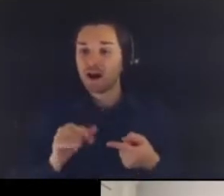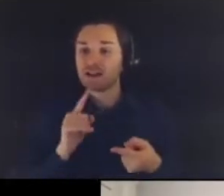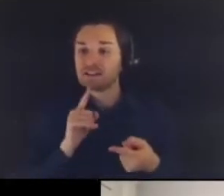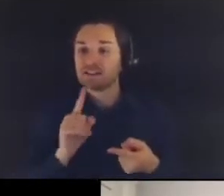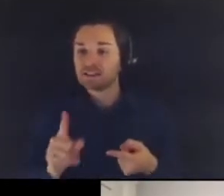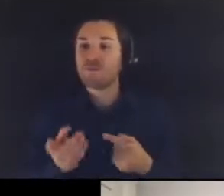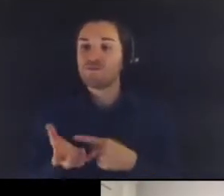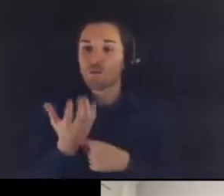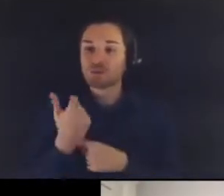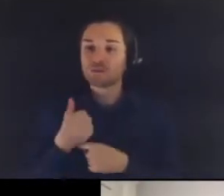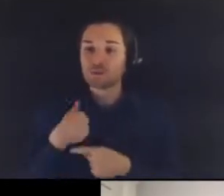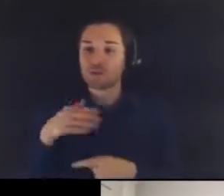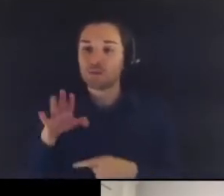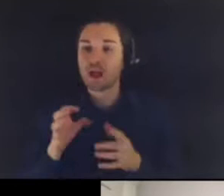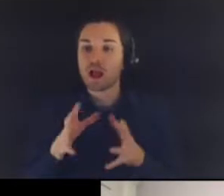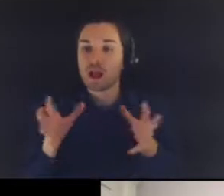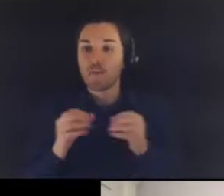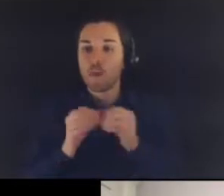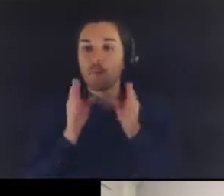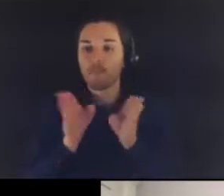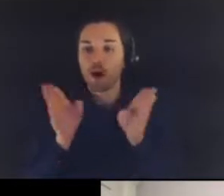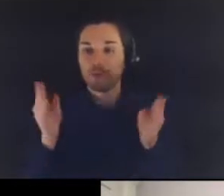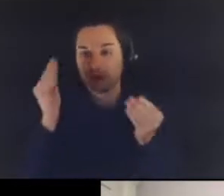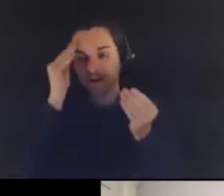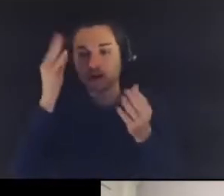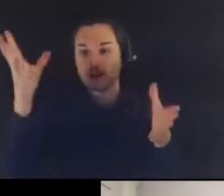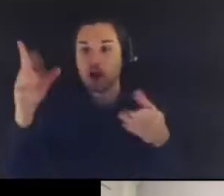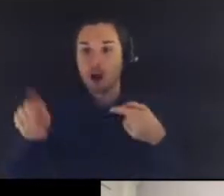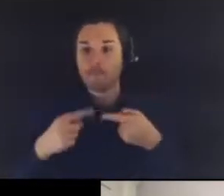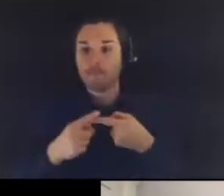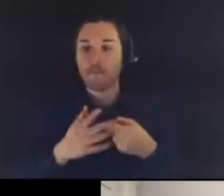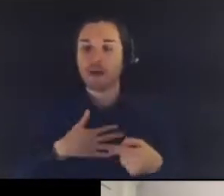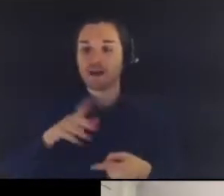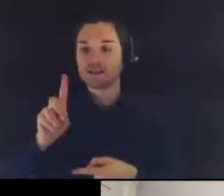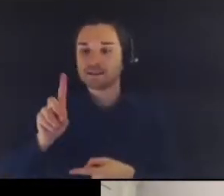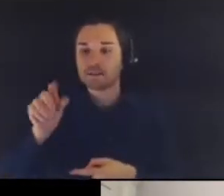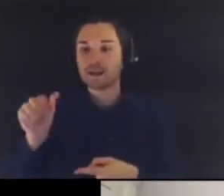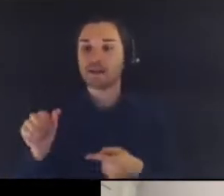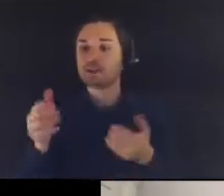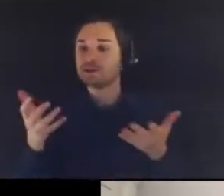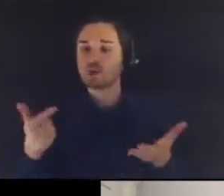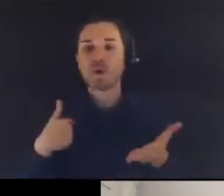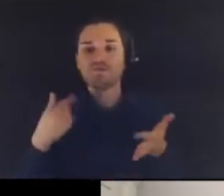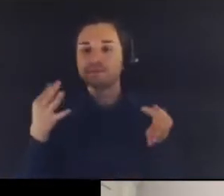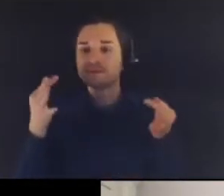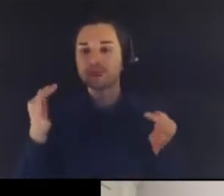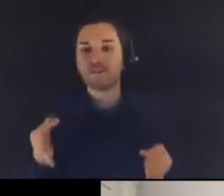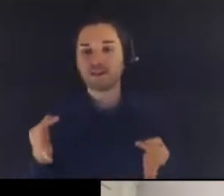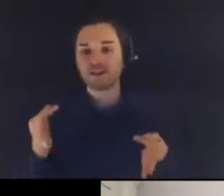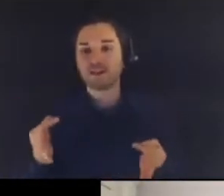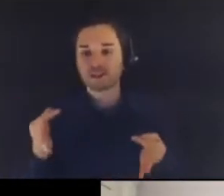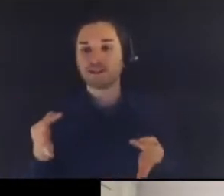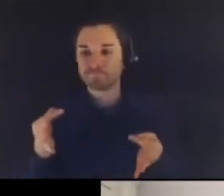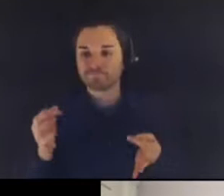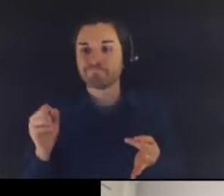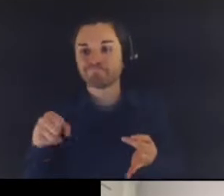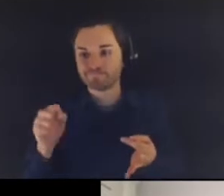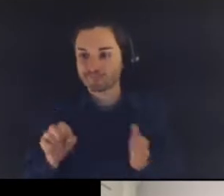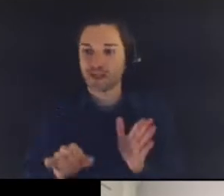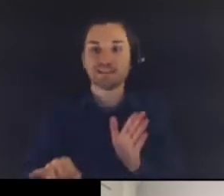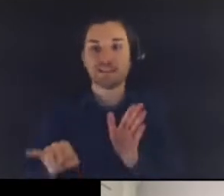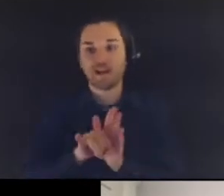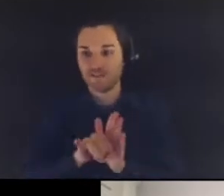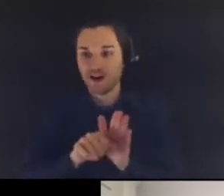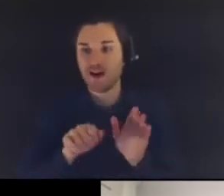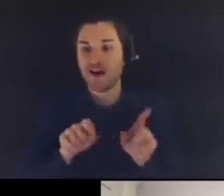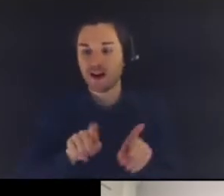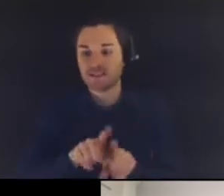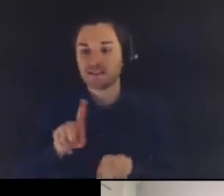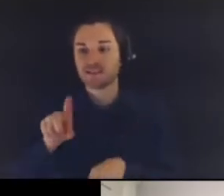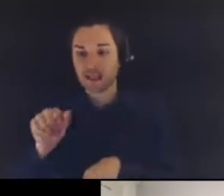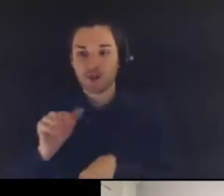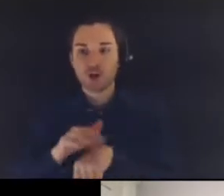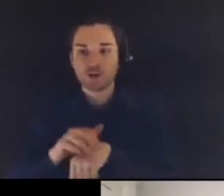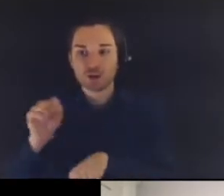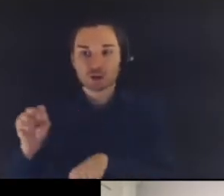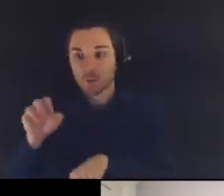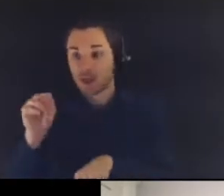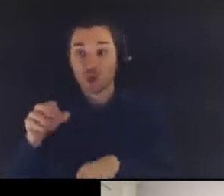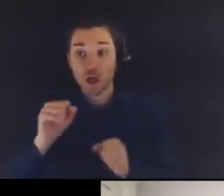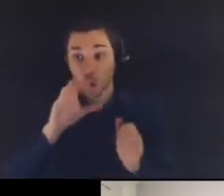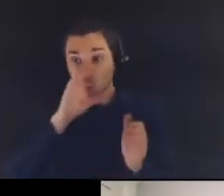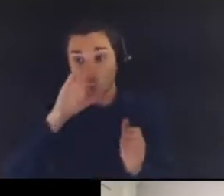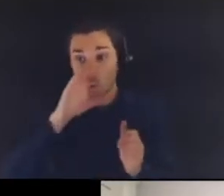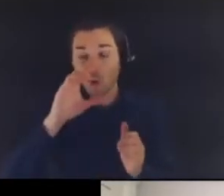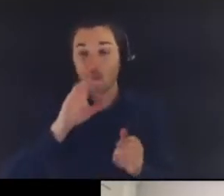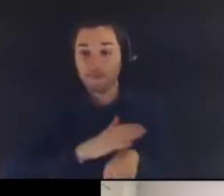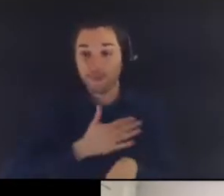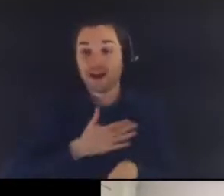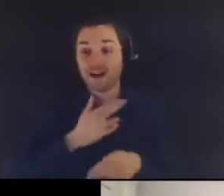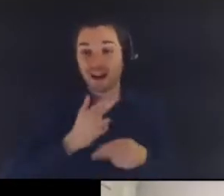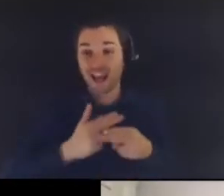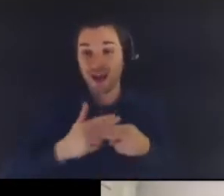I identify as disabled on social media. If you Google my name, I have a picture of intersectional